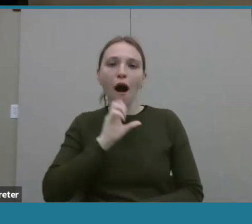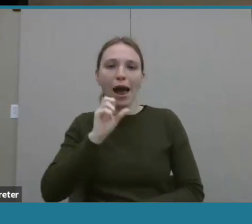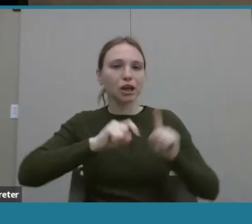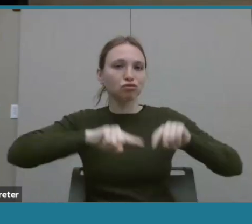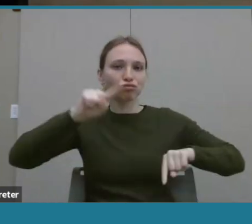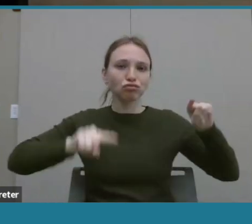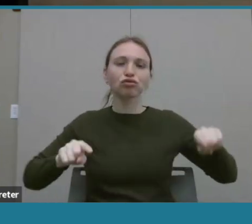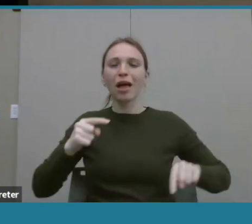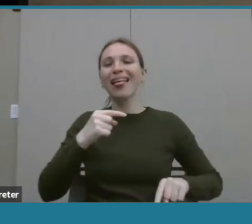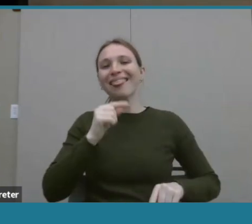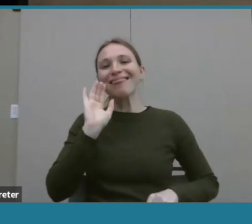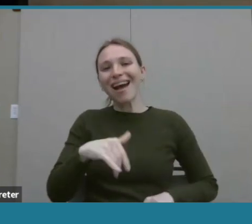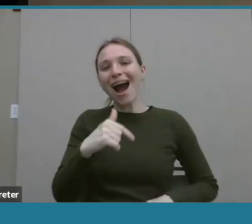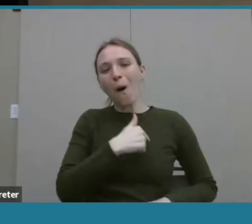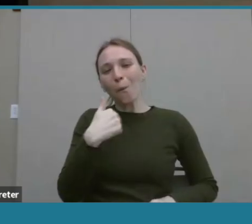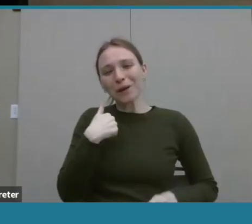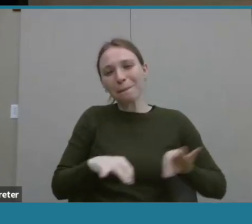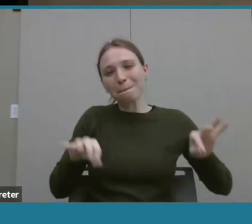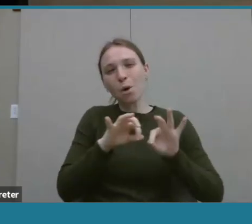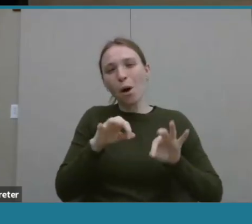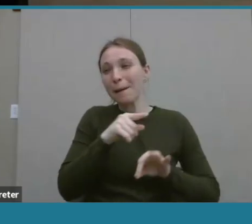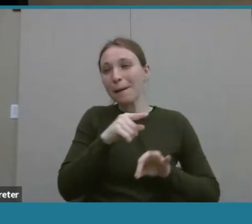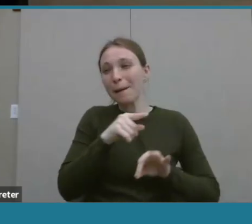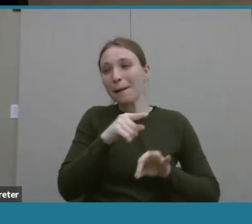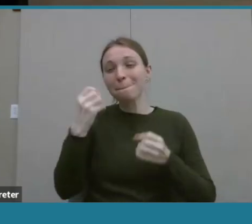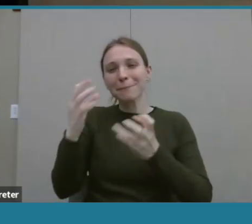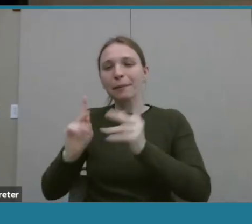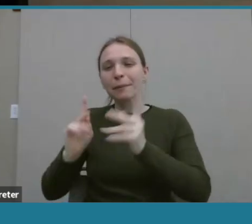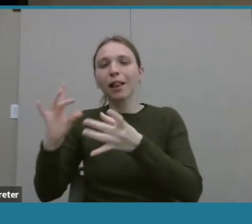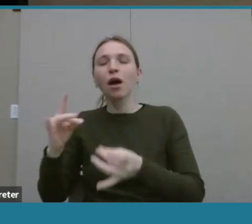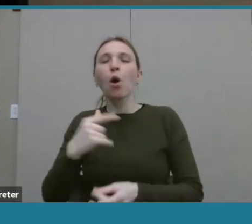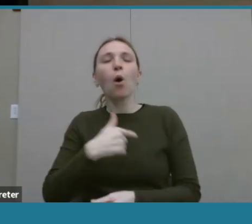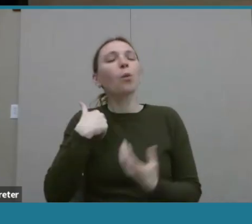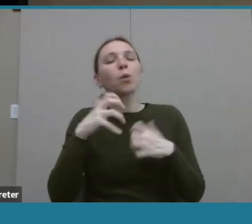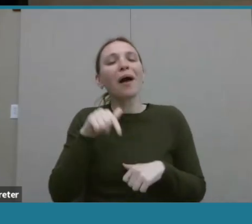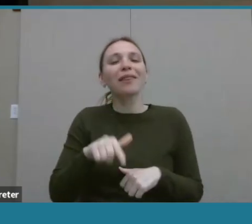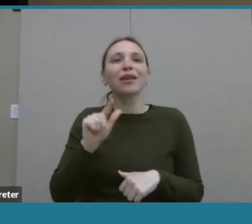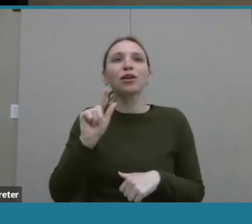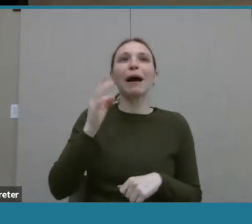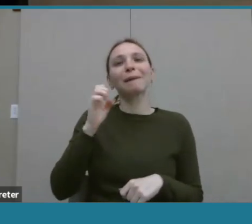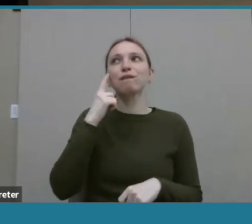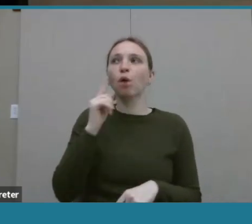feel like something that was just made for little kids or something, but it really can be, there's really something for a huge range of ages.